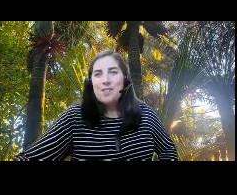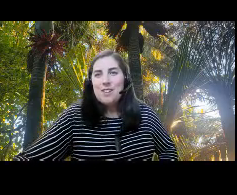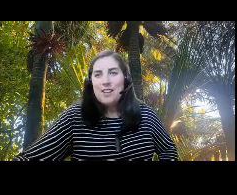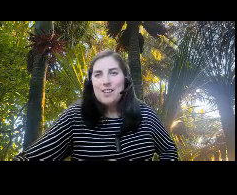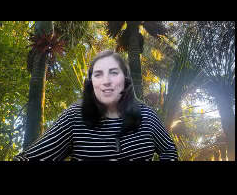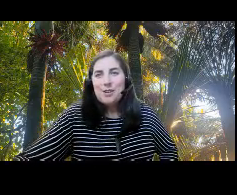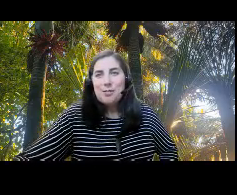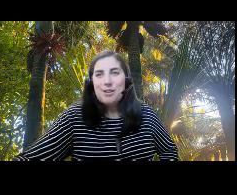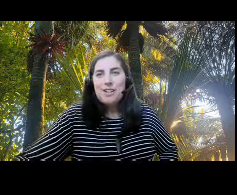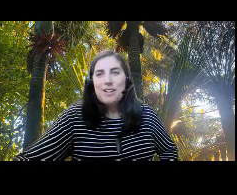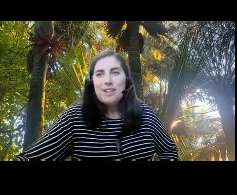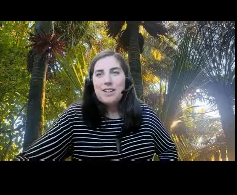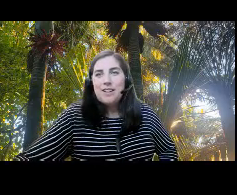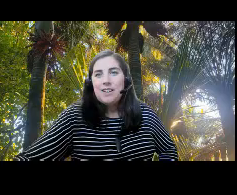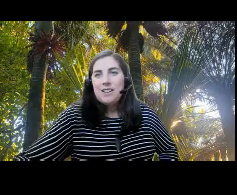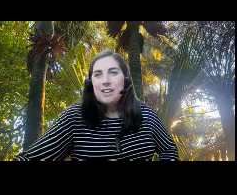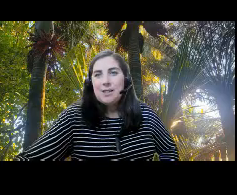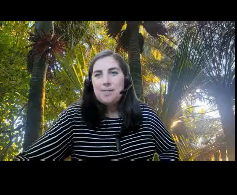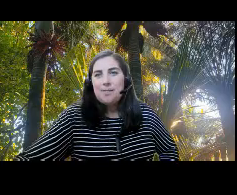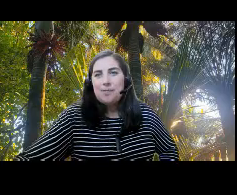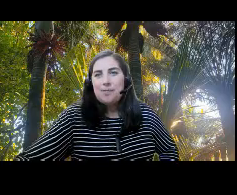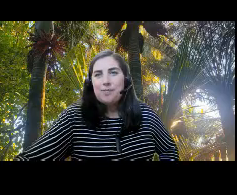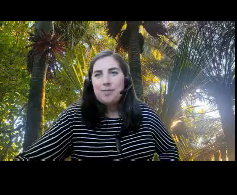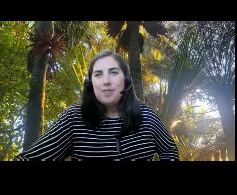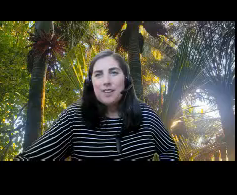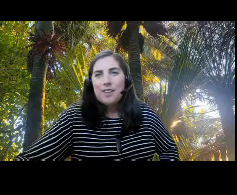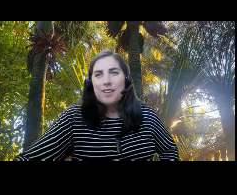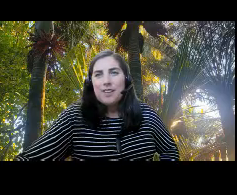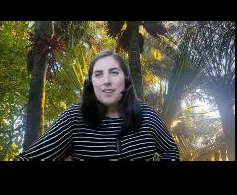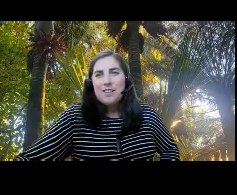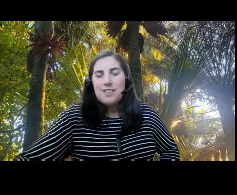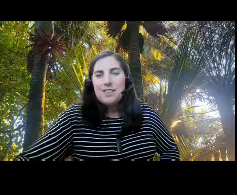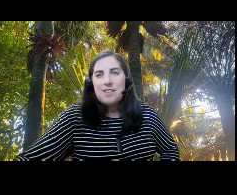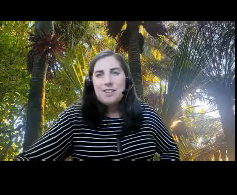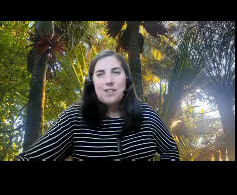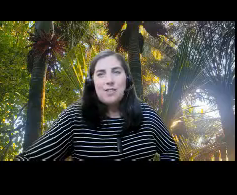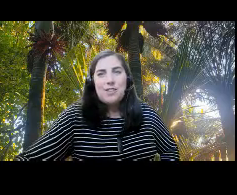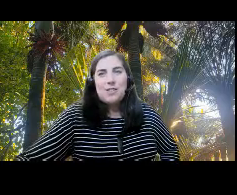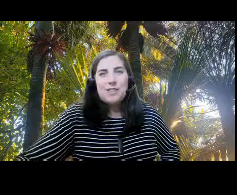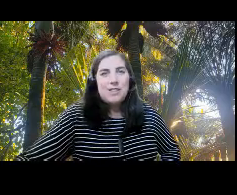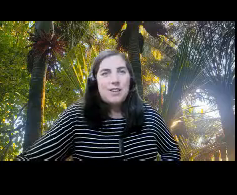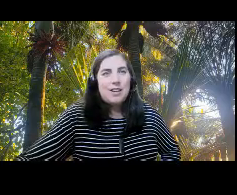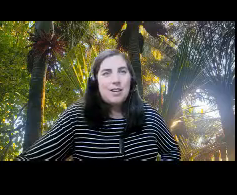On that topic, you know,there's obviously a lot of